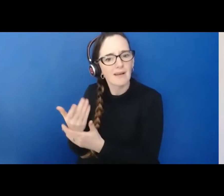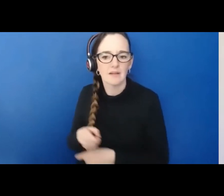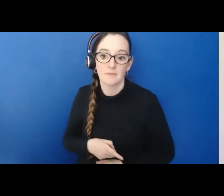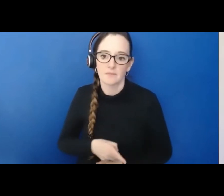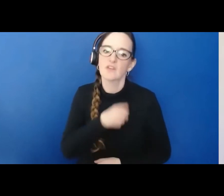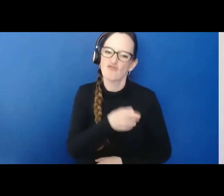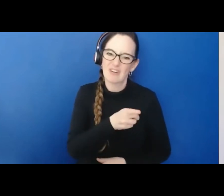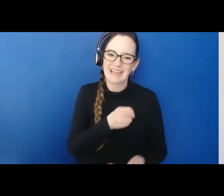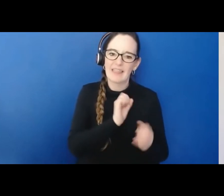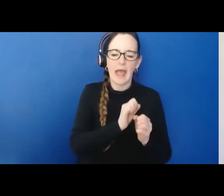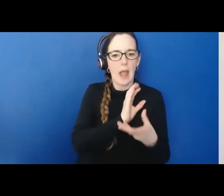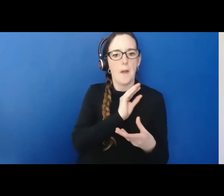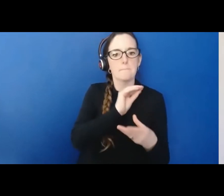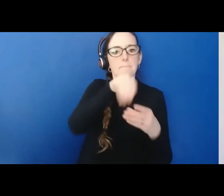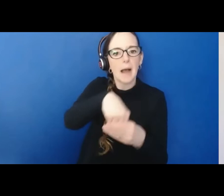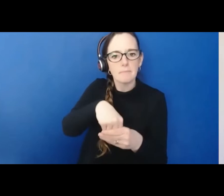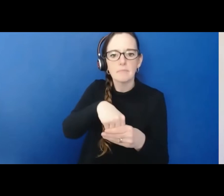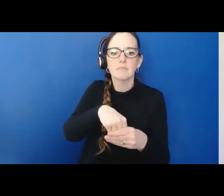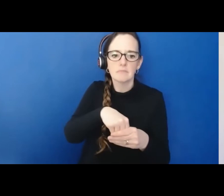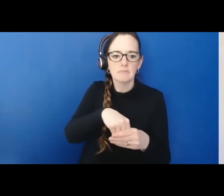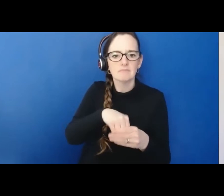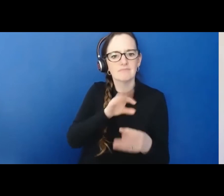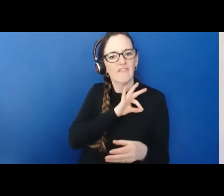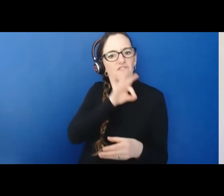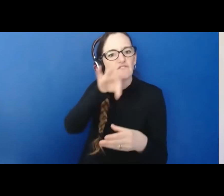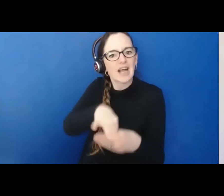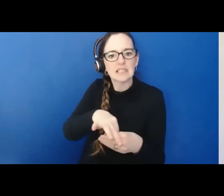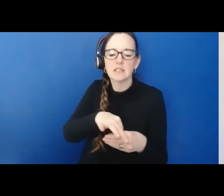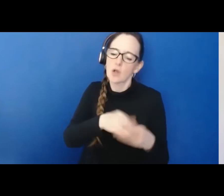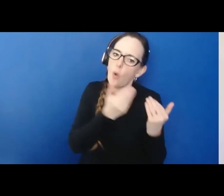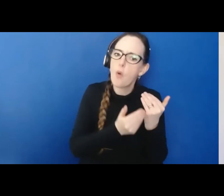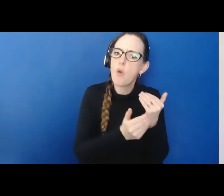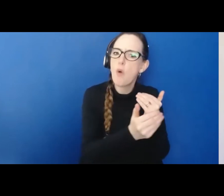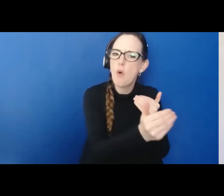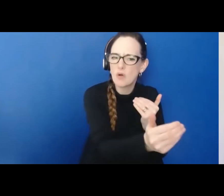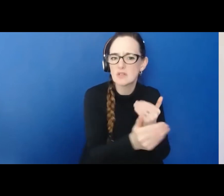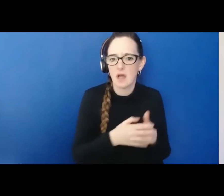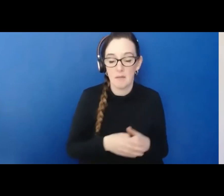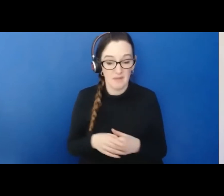If the emerging arts scene has support it will inevitably produce better, more radical